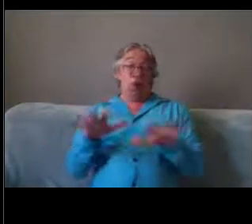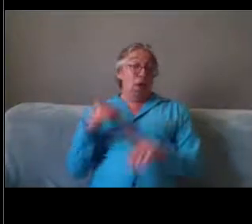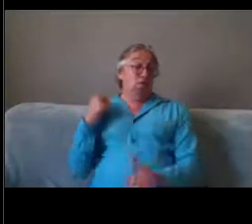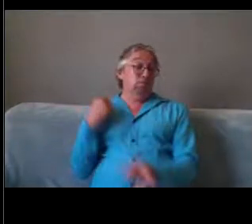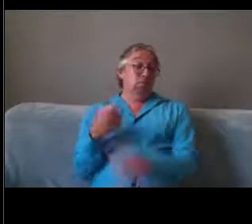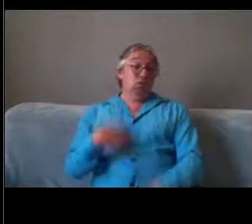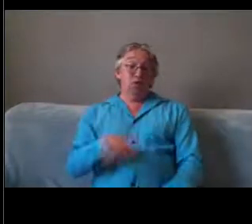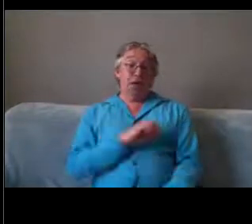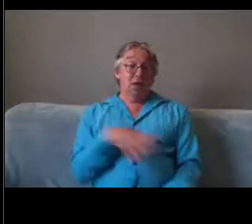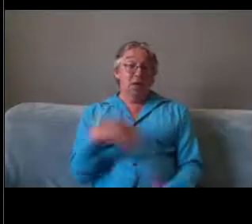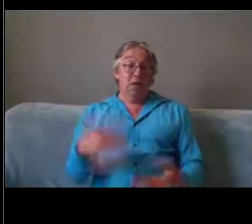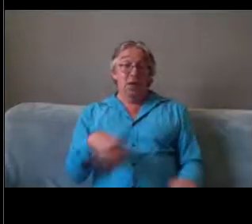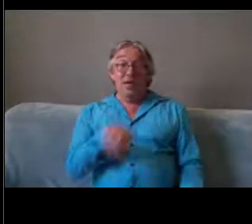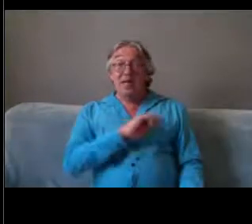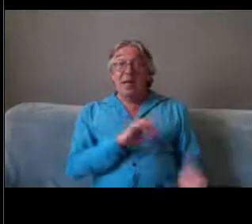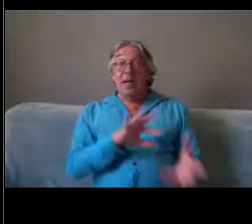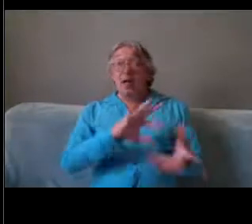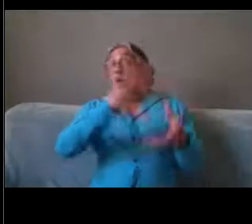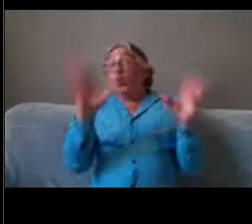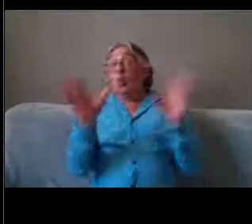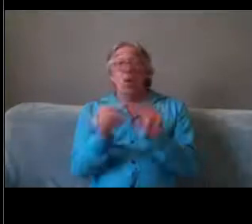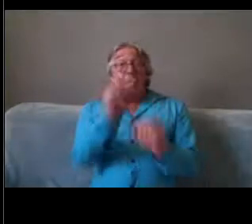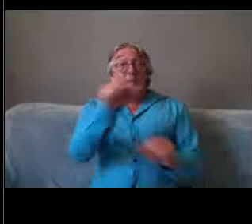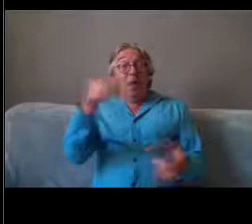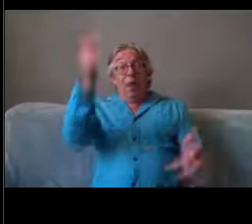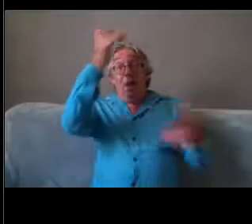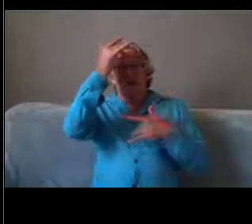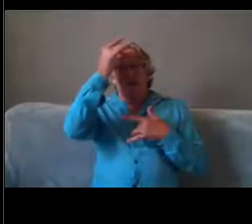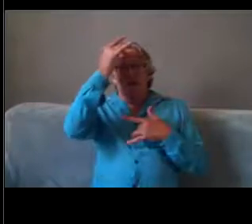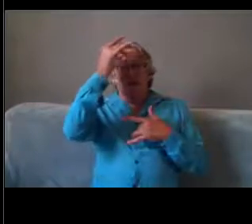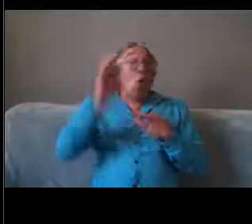and especially we want to use this inclusion and diversity strategy